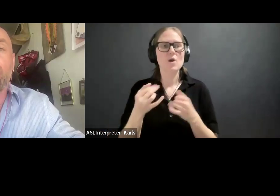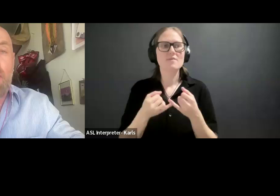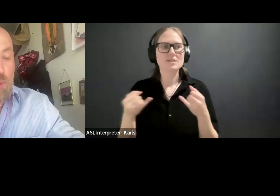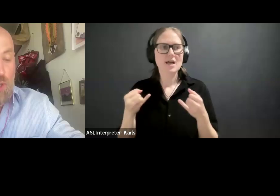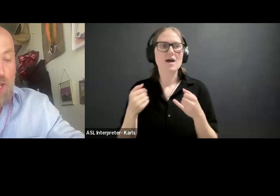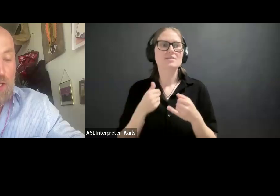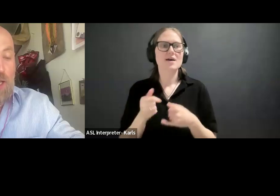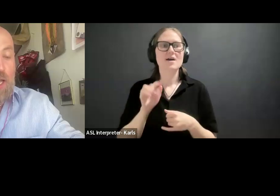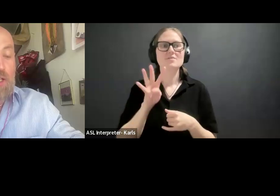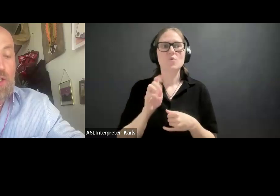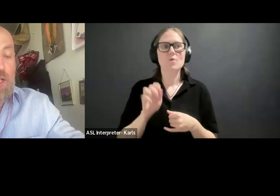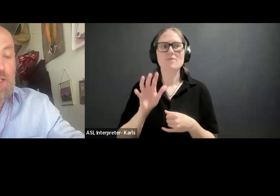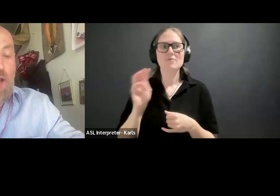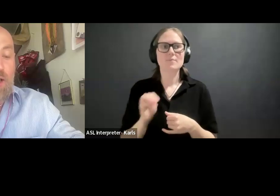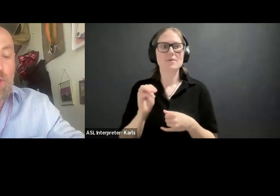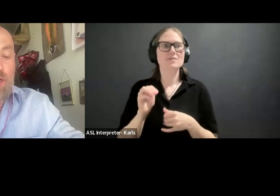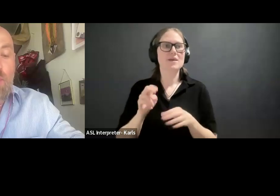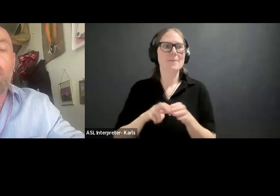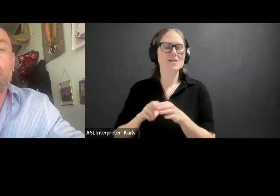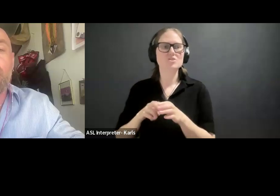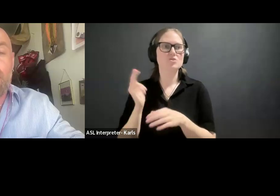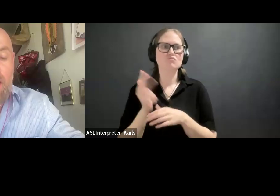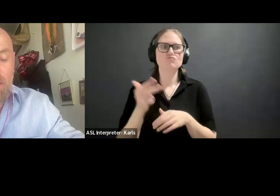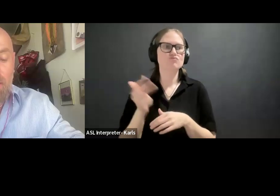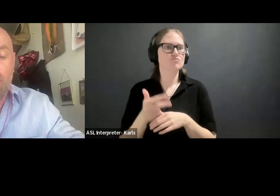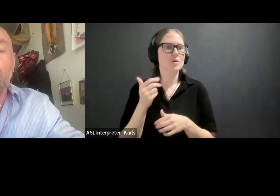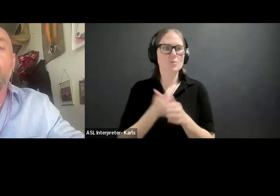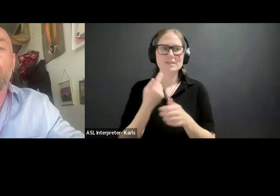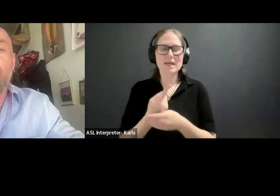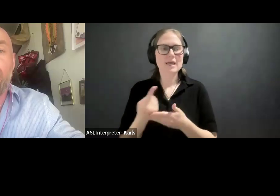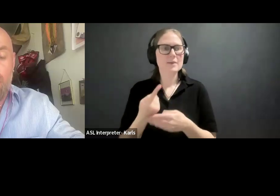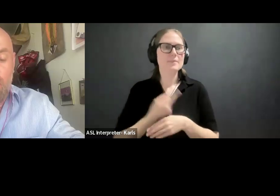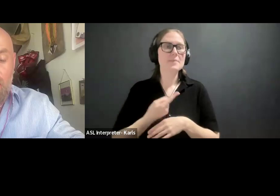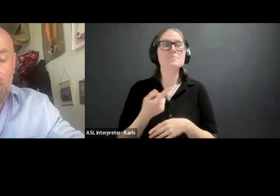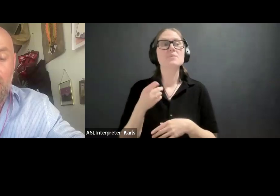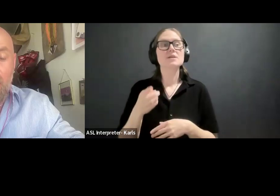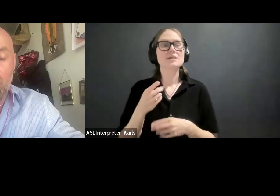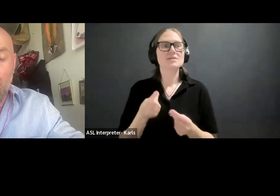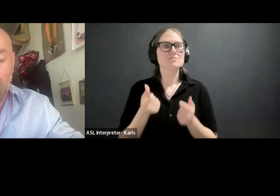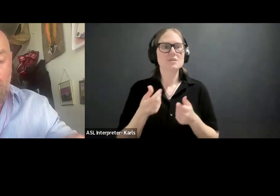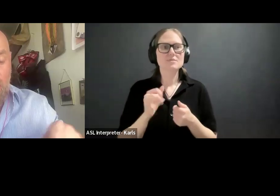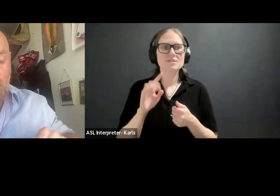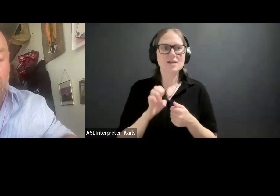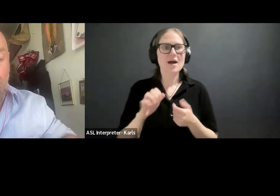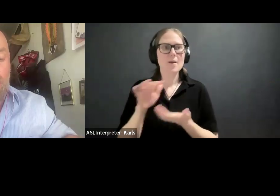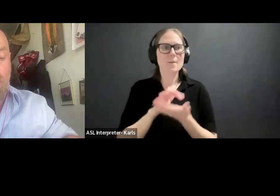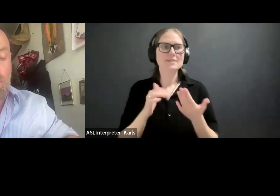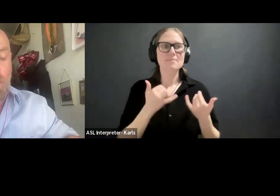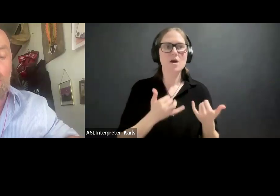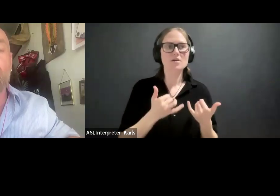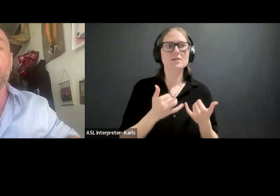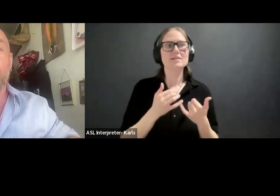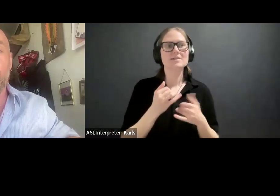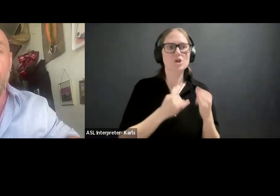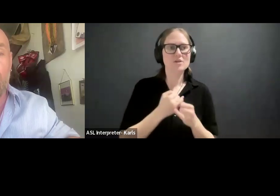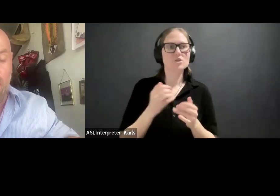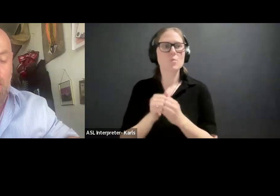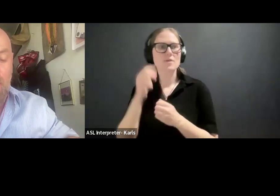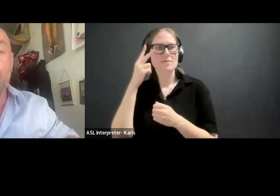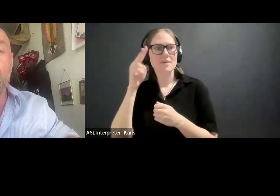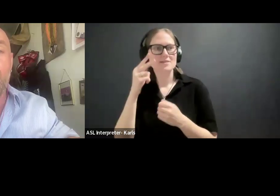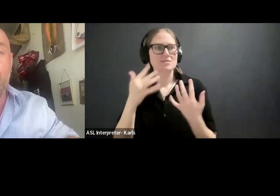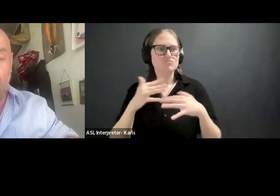per day. Its sleek style, mixing modernist internationalism with Mexican motifs, evokes, for me, the retro-utopian visions of Star Trek and the UN headquarters.